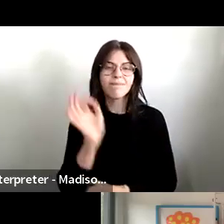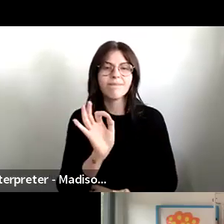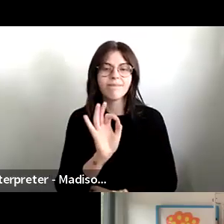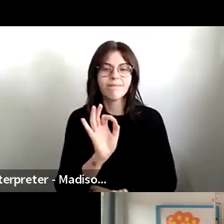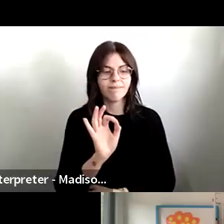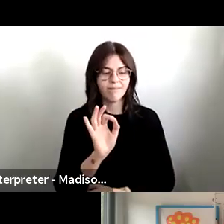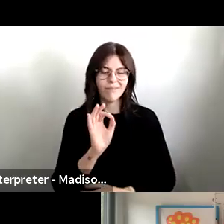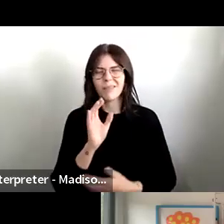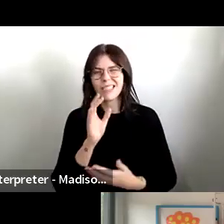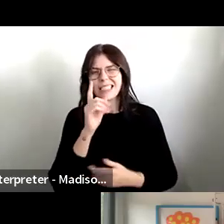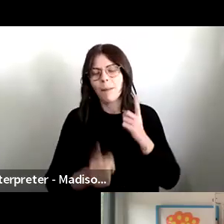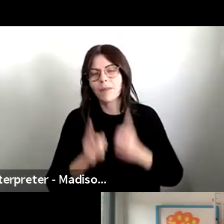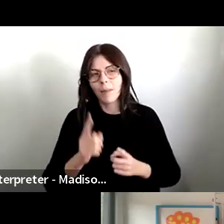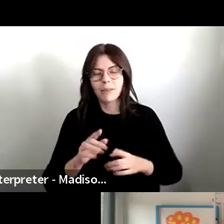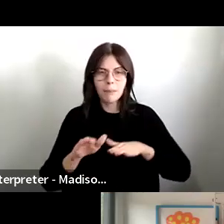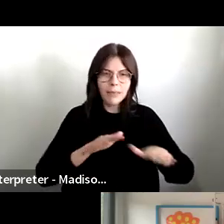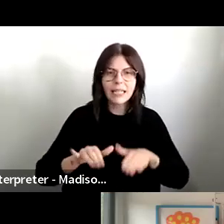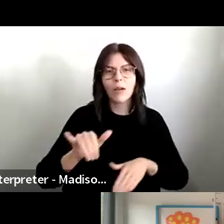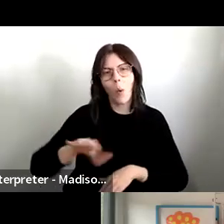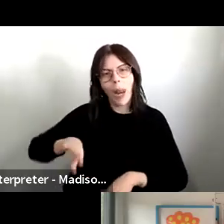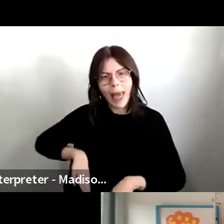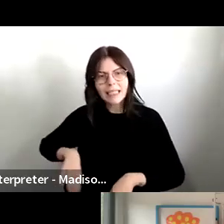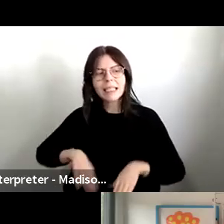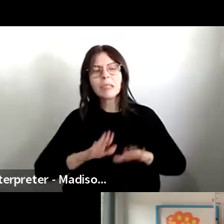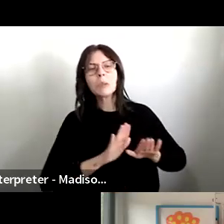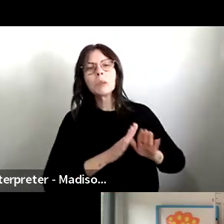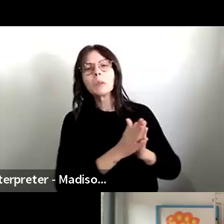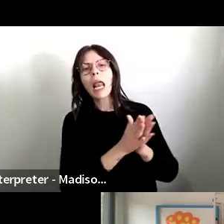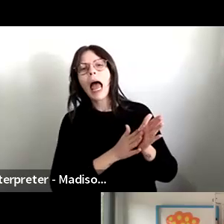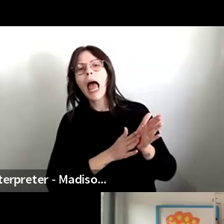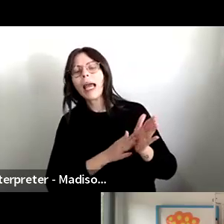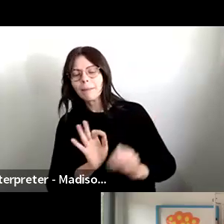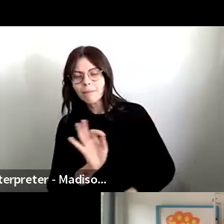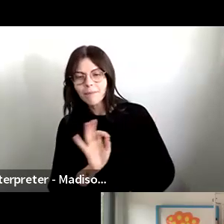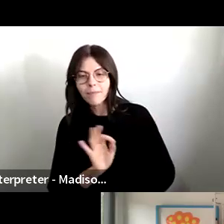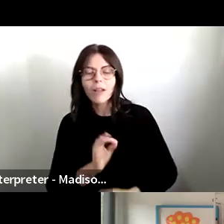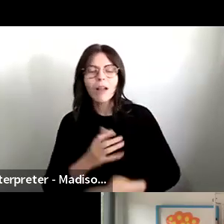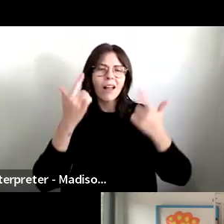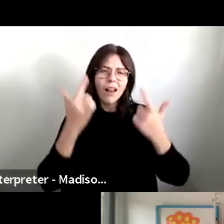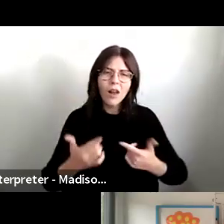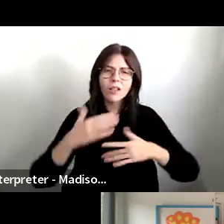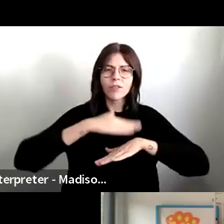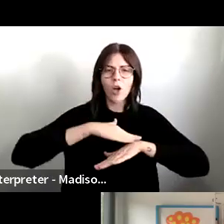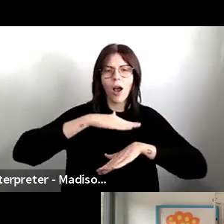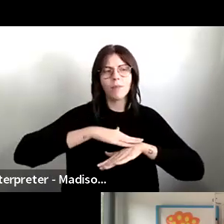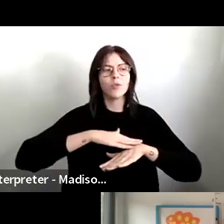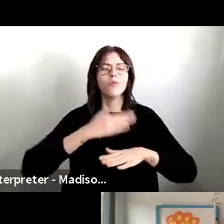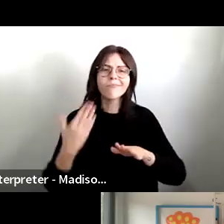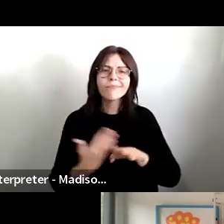being slack and putting it off. >> There is a huge amount of time to chip away at them, however you feel